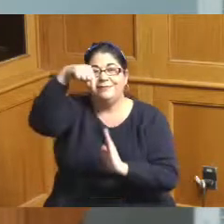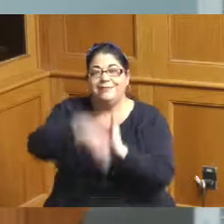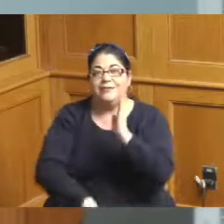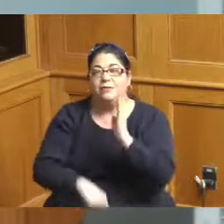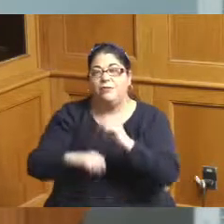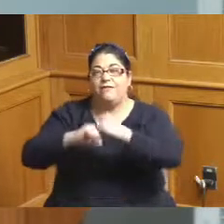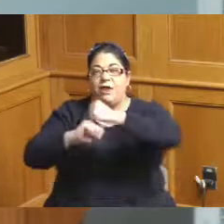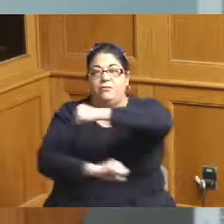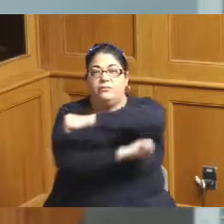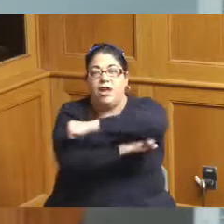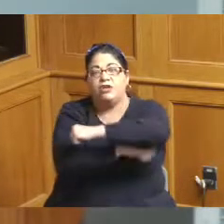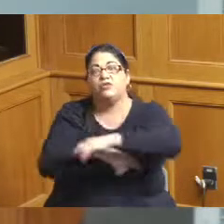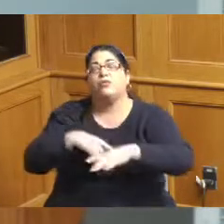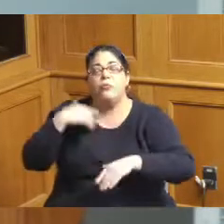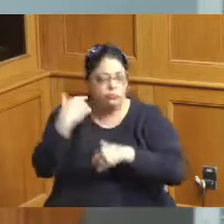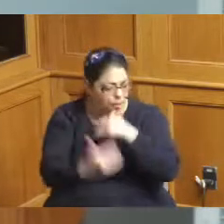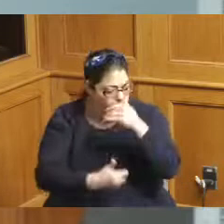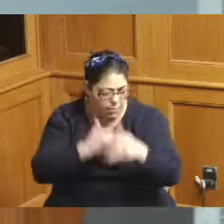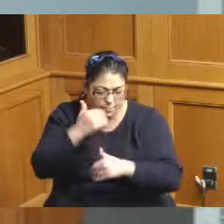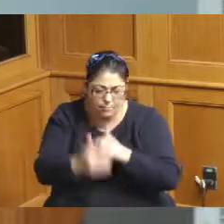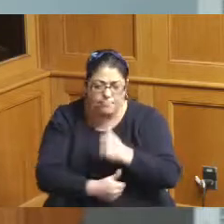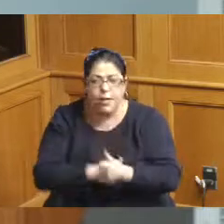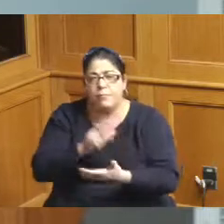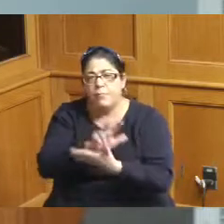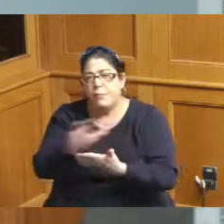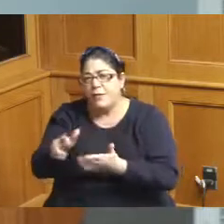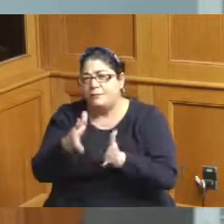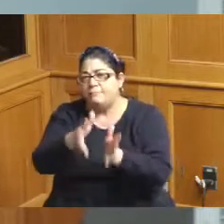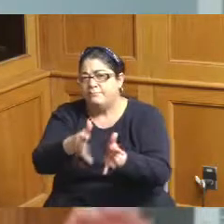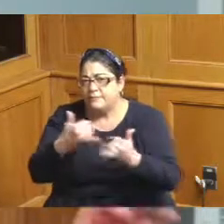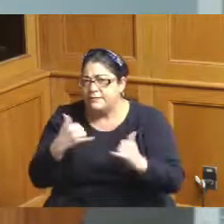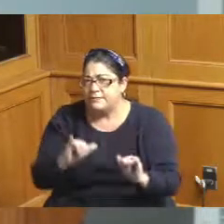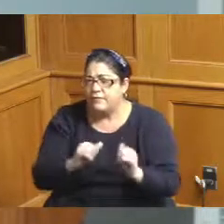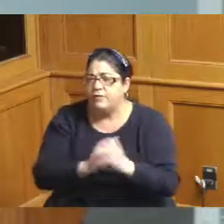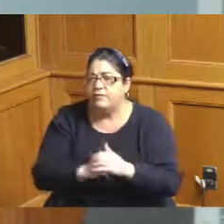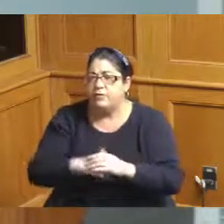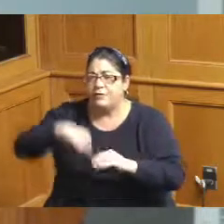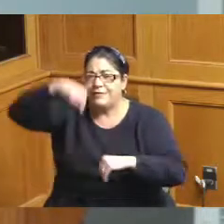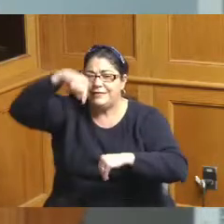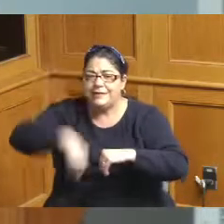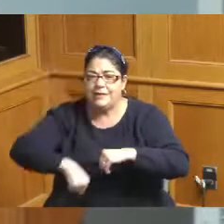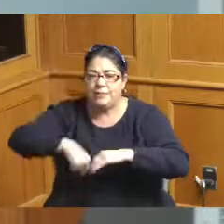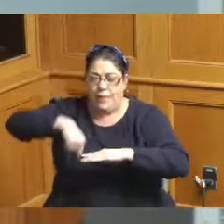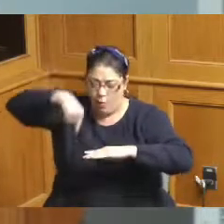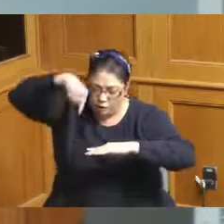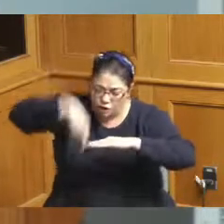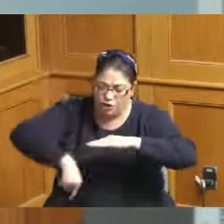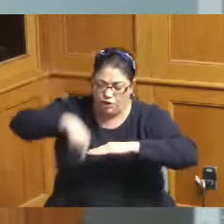week and a half they probably have about three weeks left for the deep foundation doing about